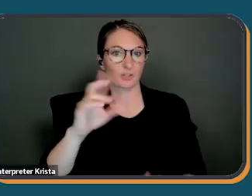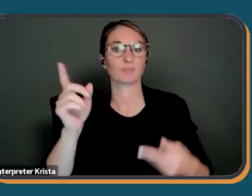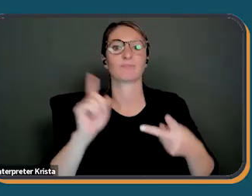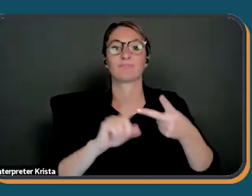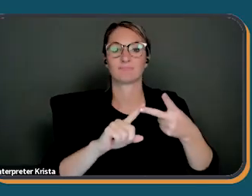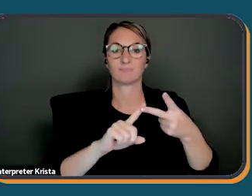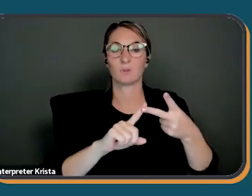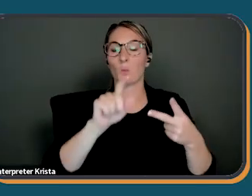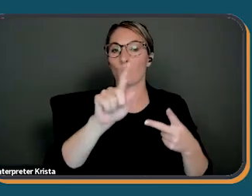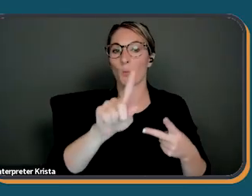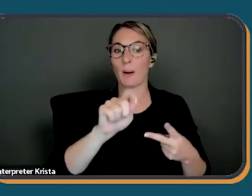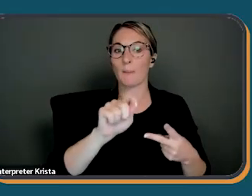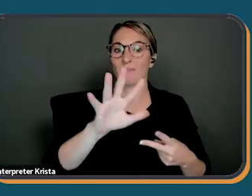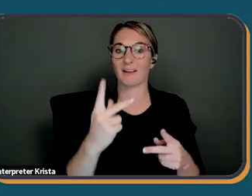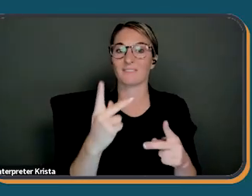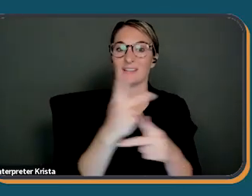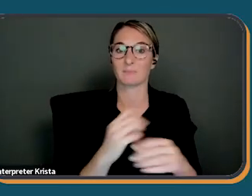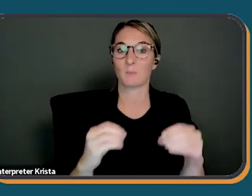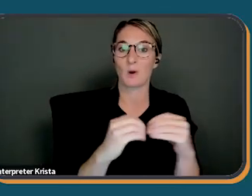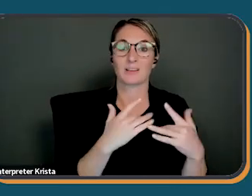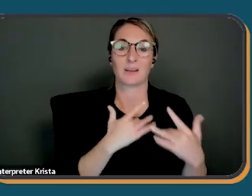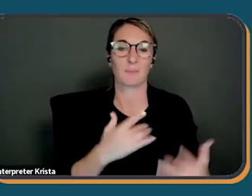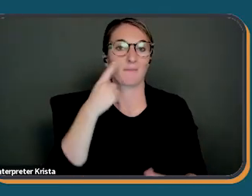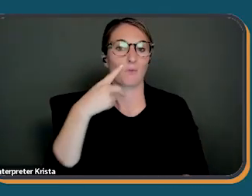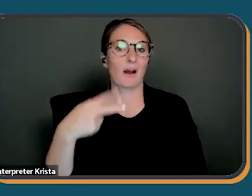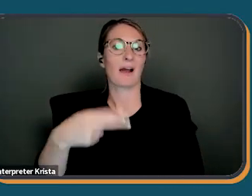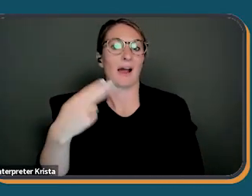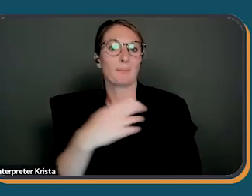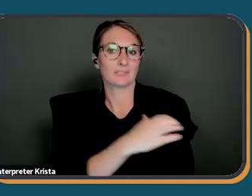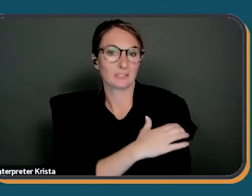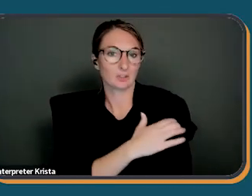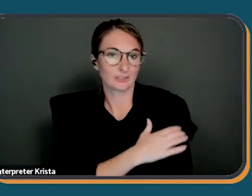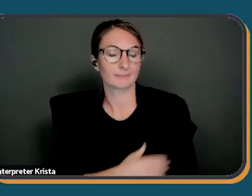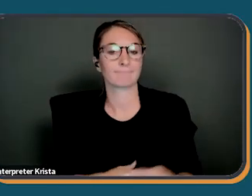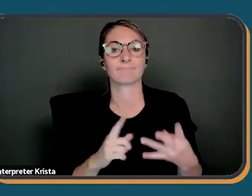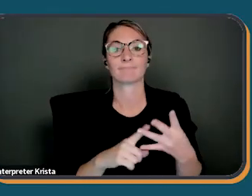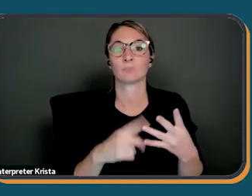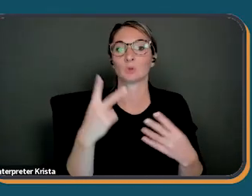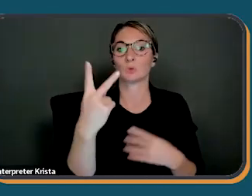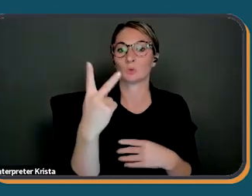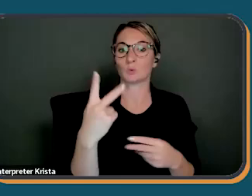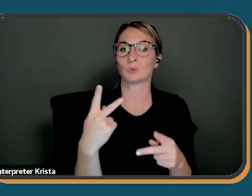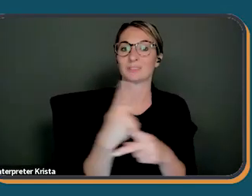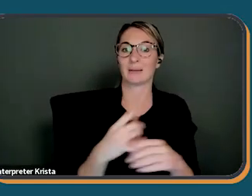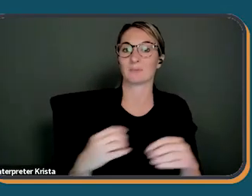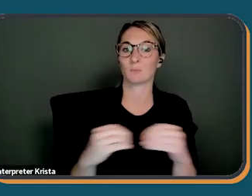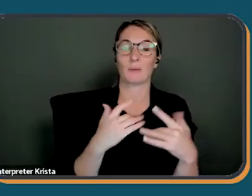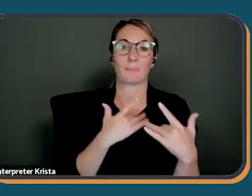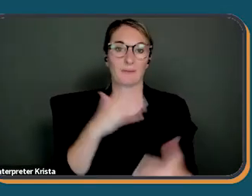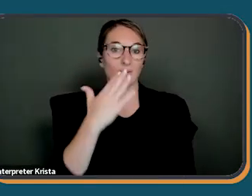Yet they receive fewer preventive screenings specifically mammography and cervical cancer